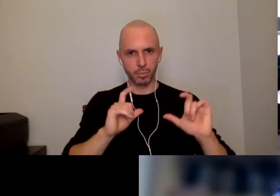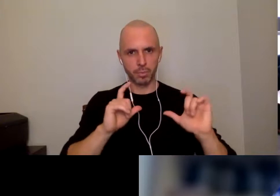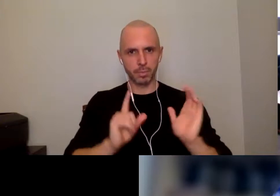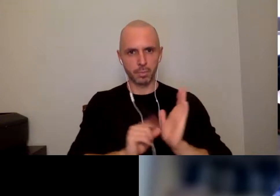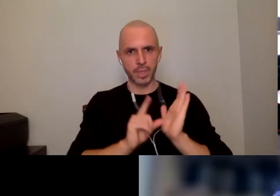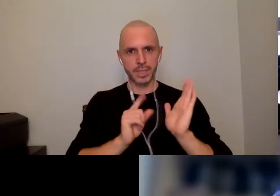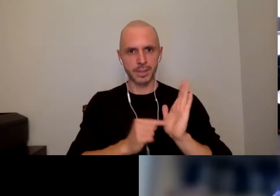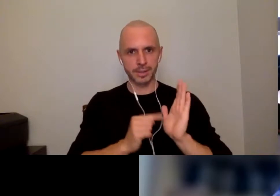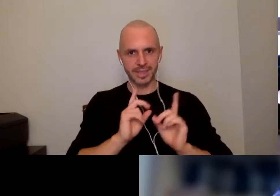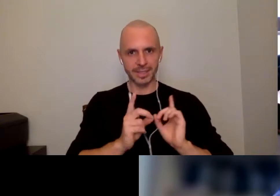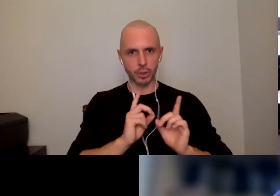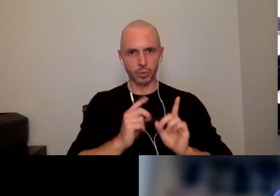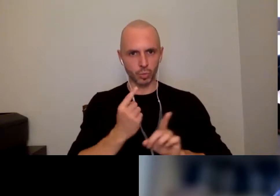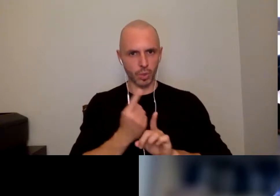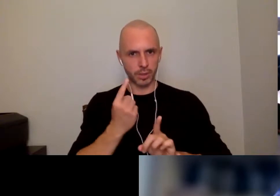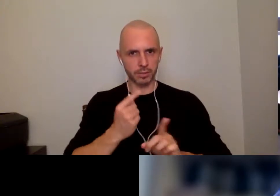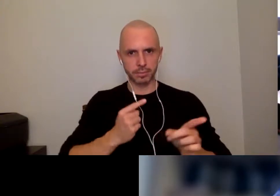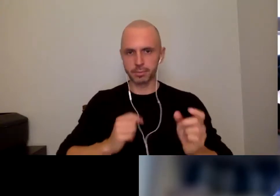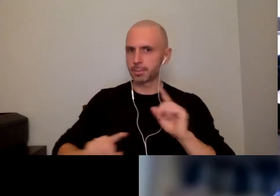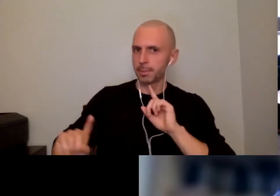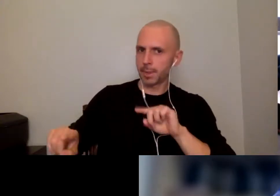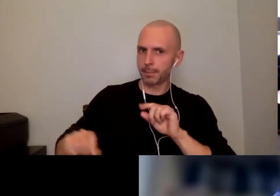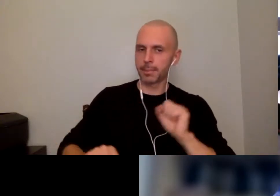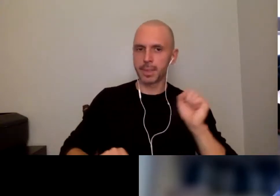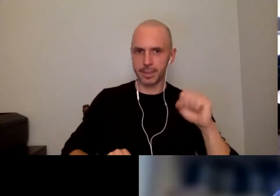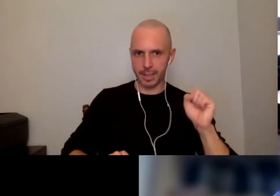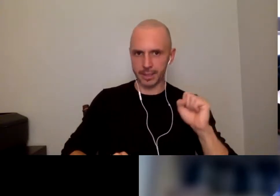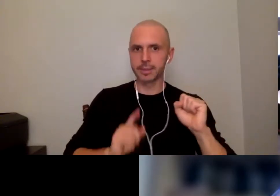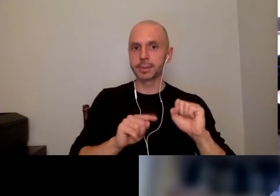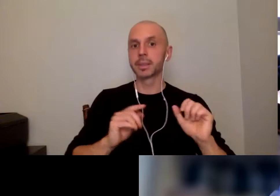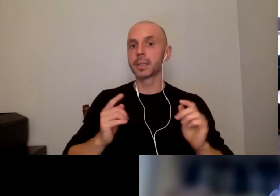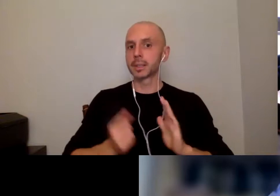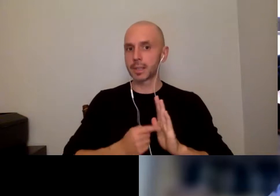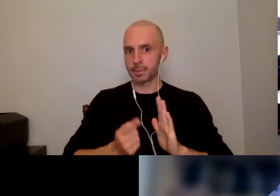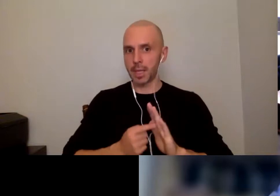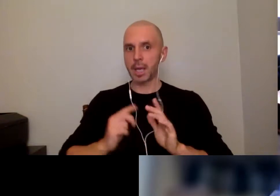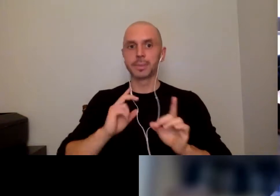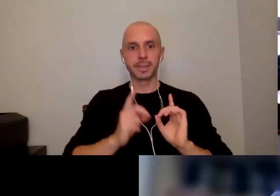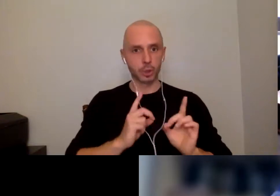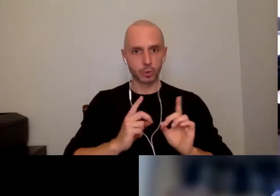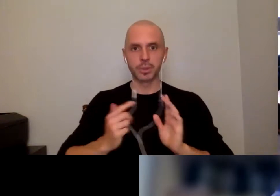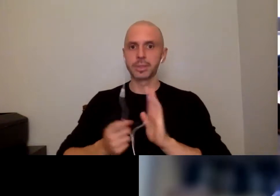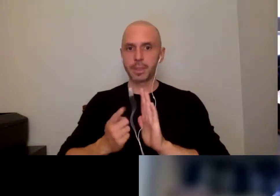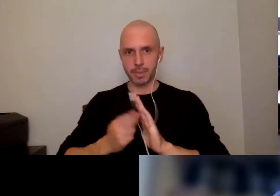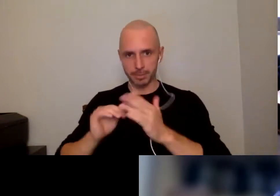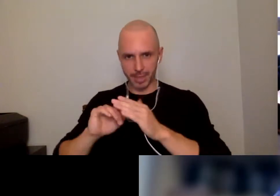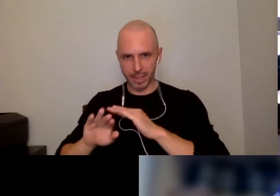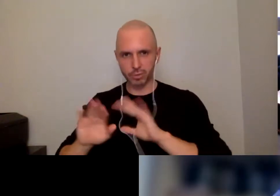yep both sometimes digitally sometimes dark room prints as well. Oh so you combine both? Yeah so